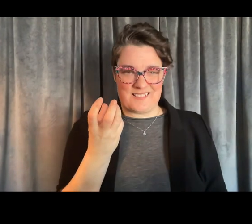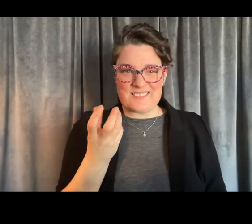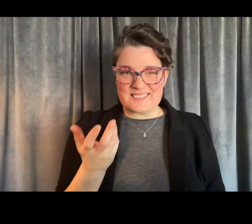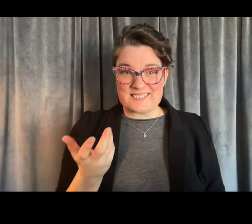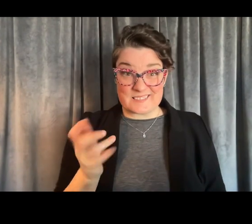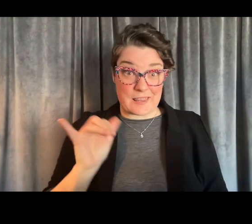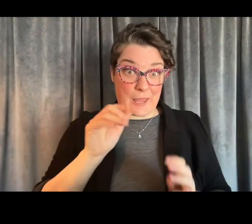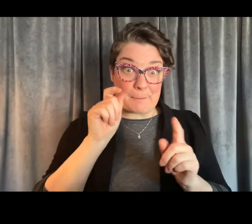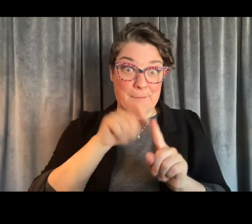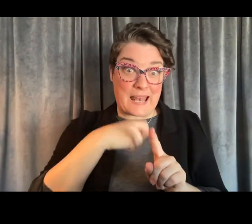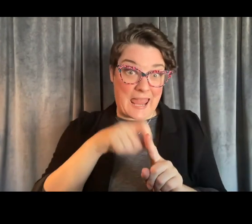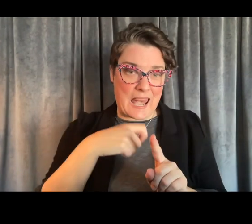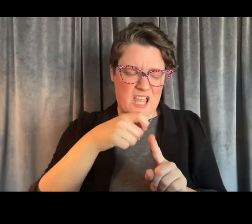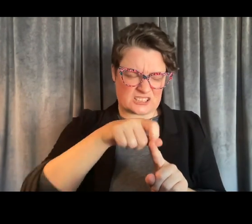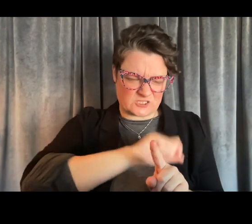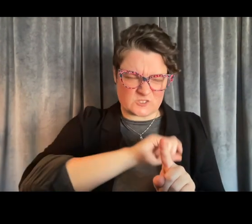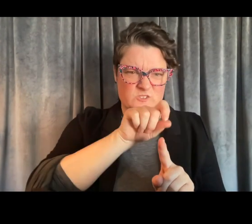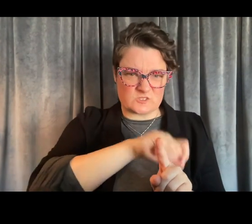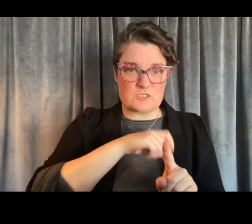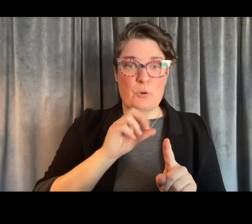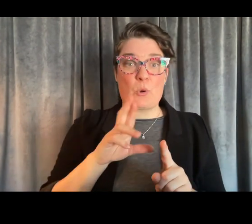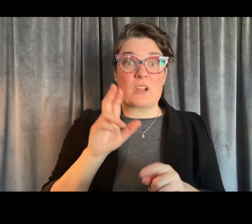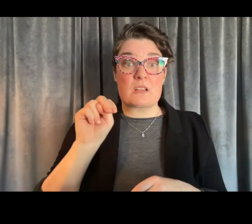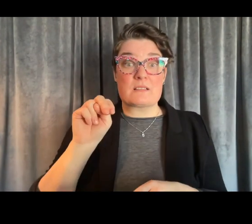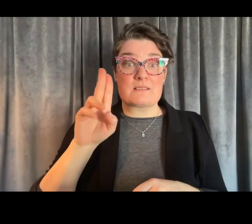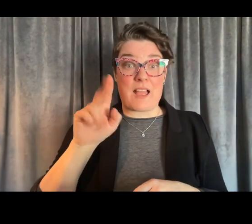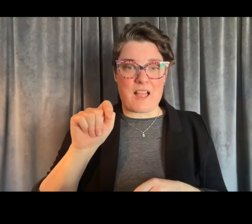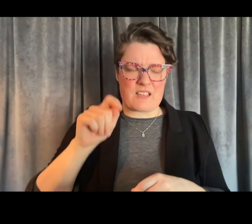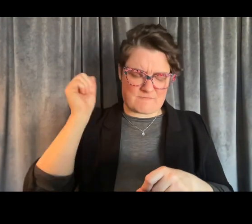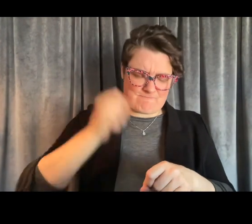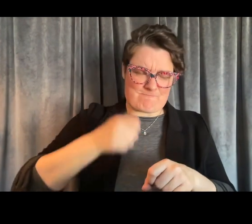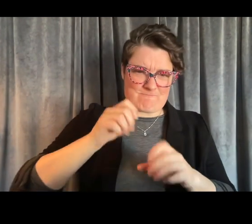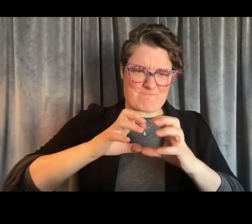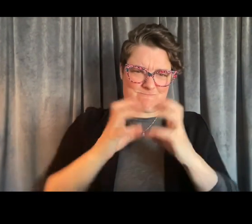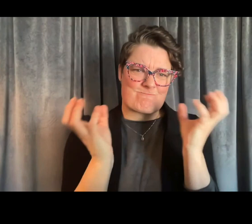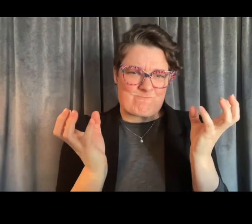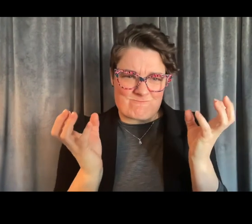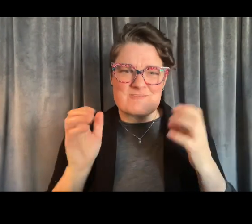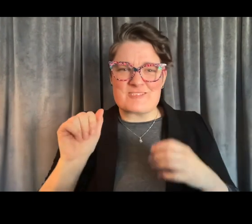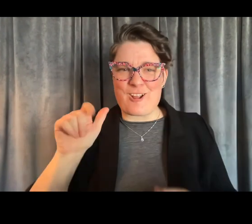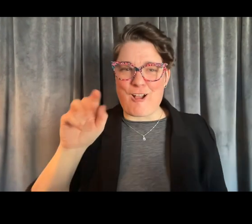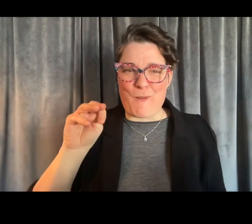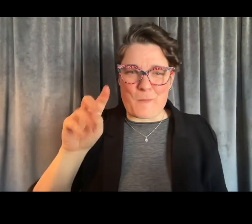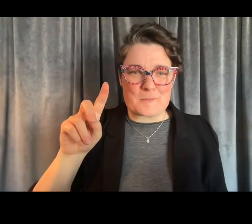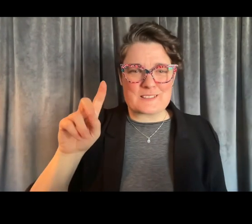a banana or, breaking the nut open, the husk of the almond or walnuts or, you